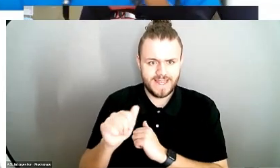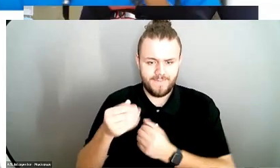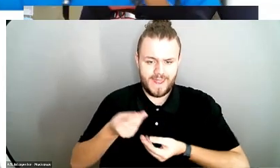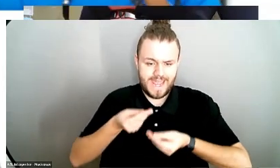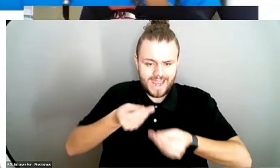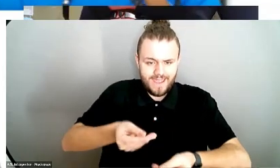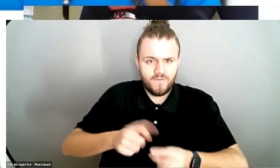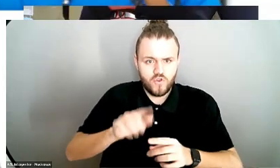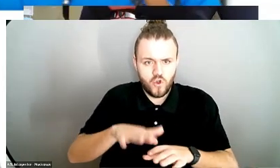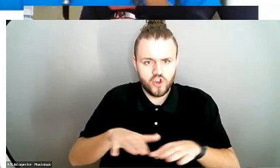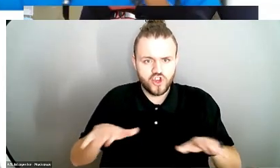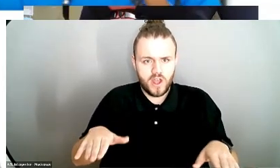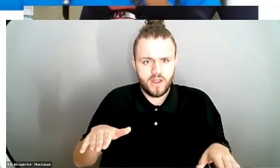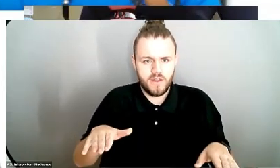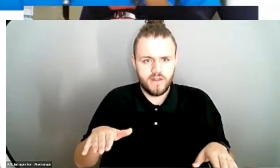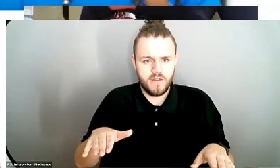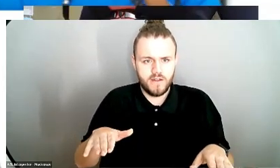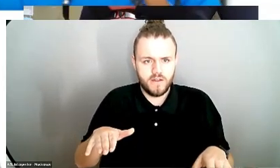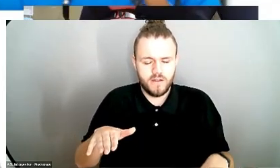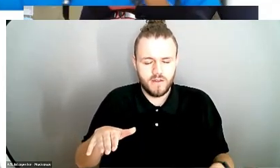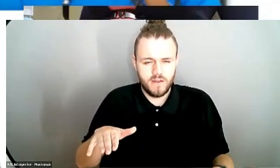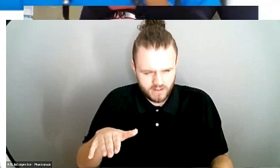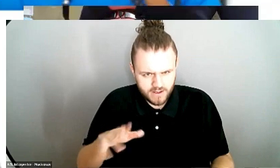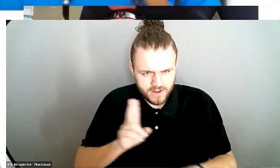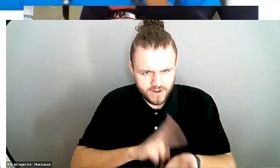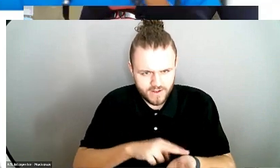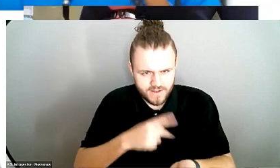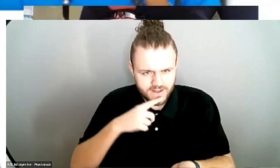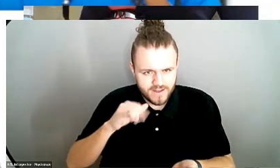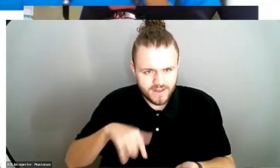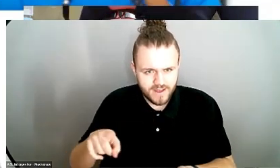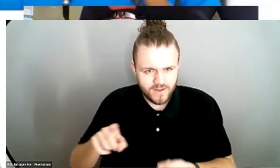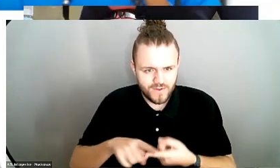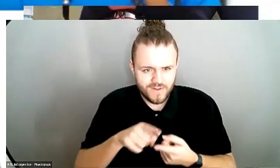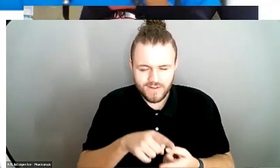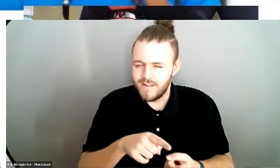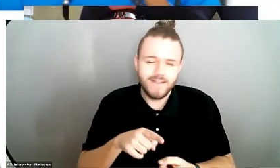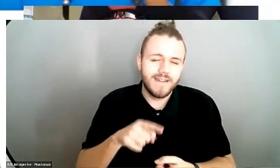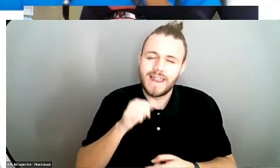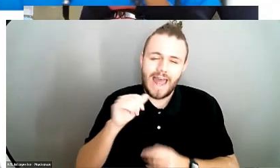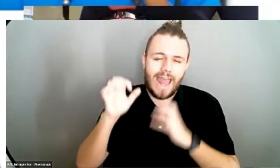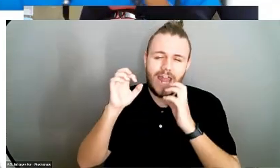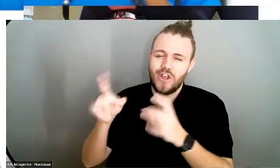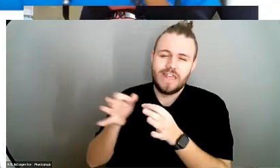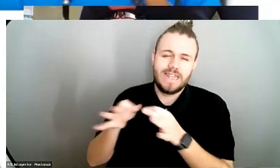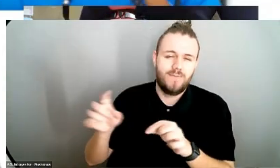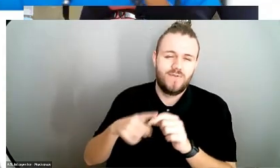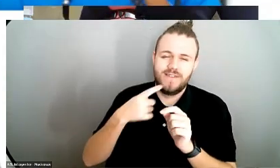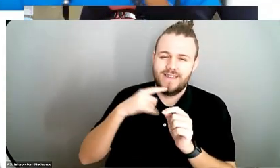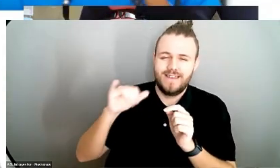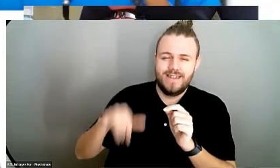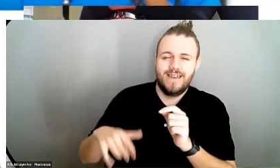which was just I'm not very educated statement to say this patient experienced